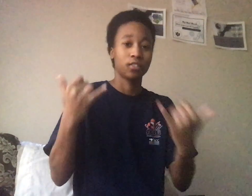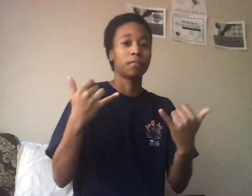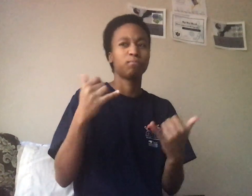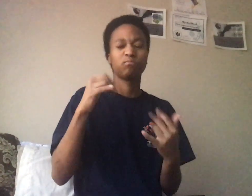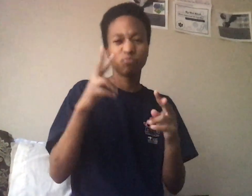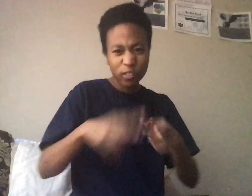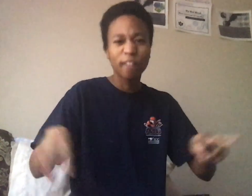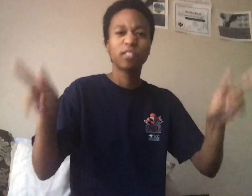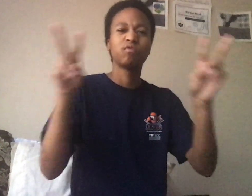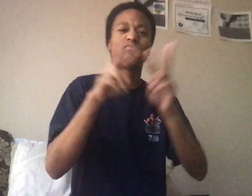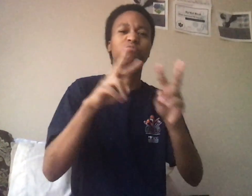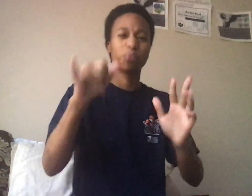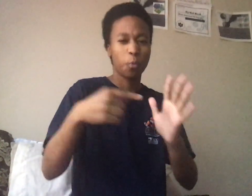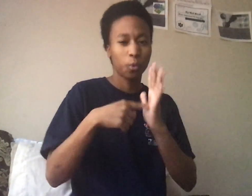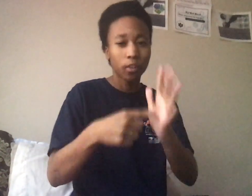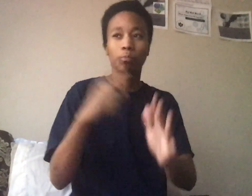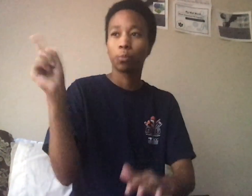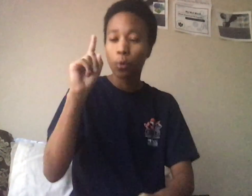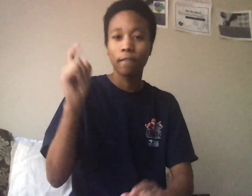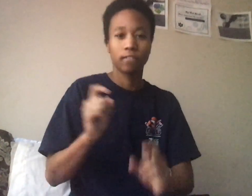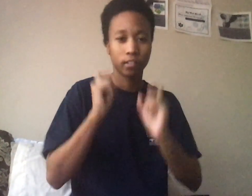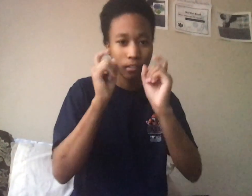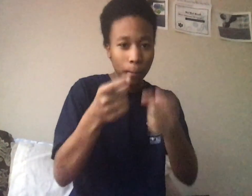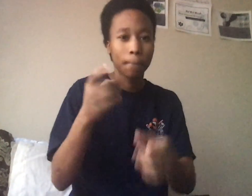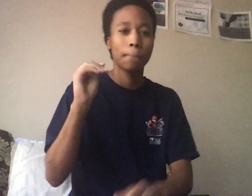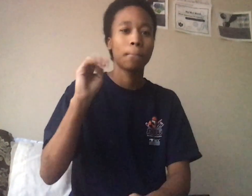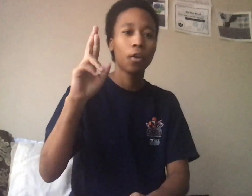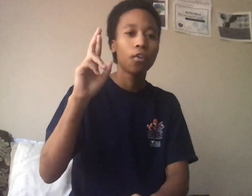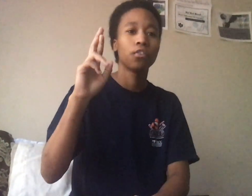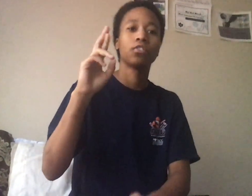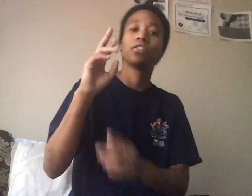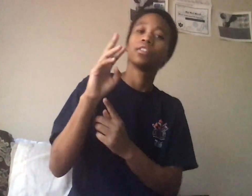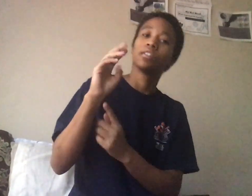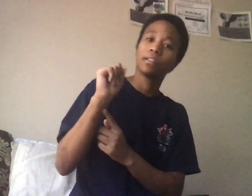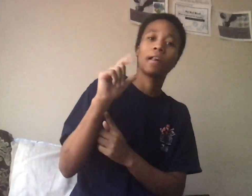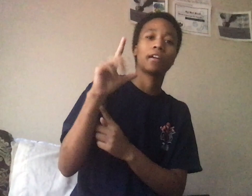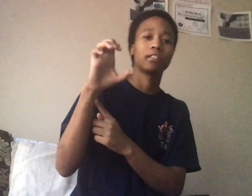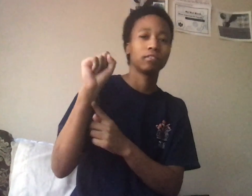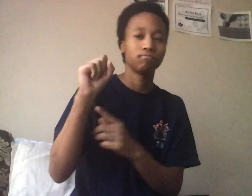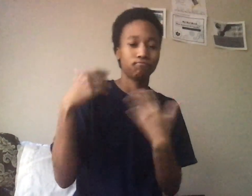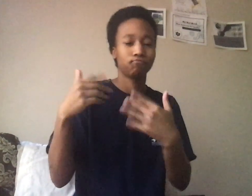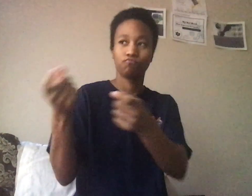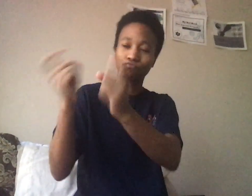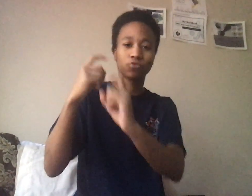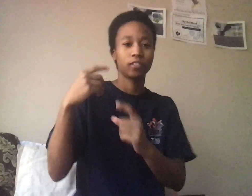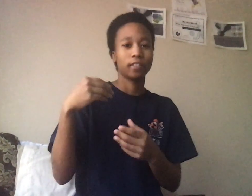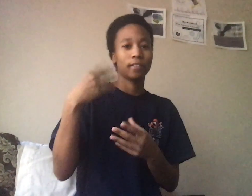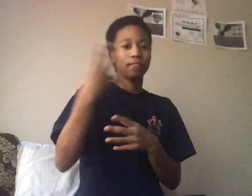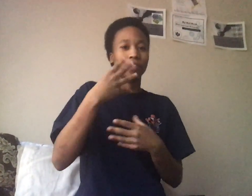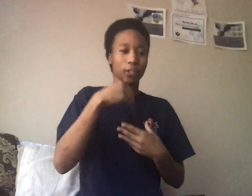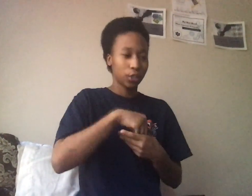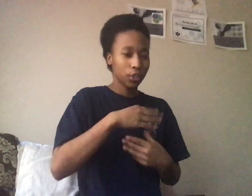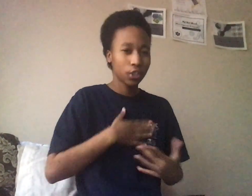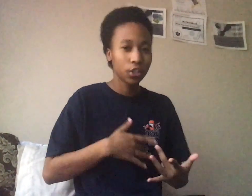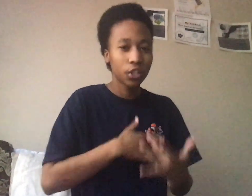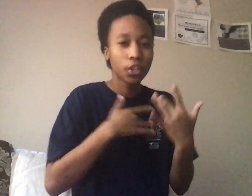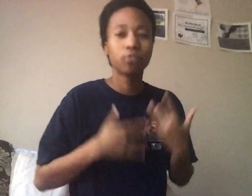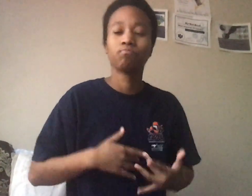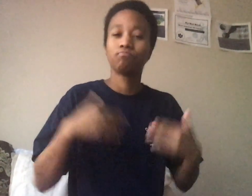today is a value that shows where gift miracles give me filling in my heart.